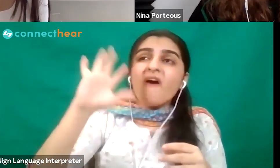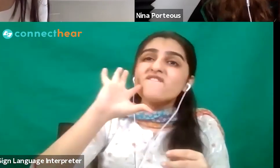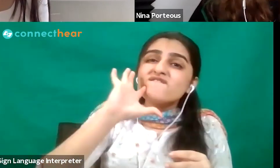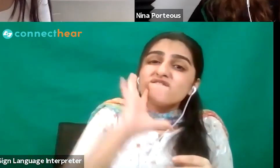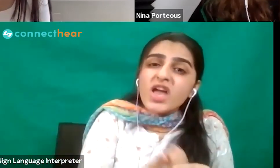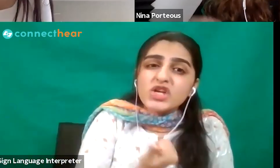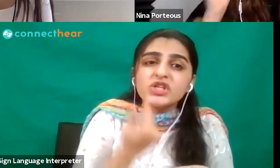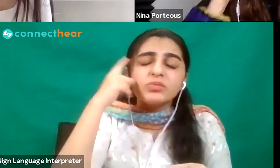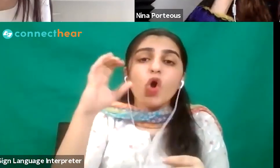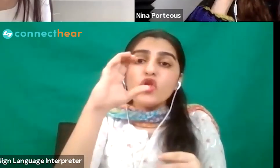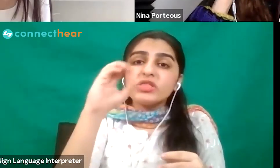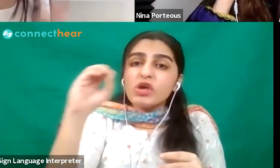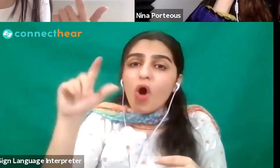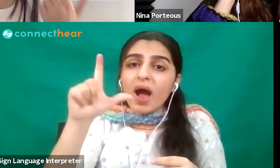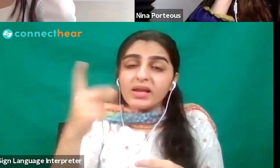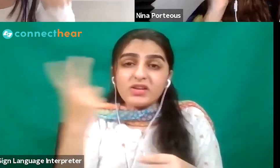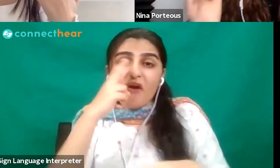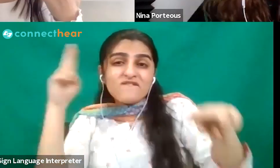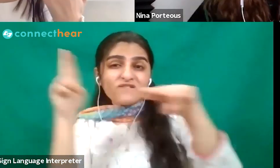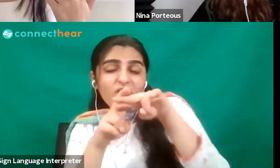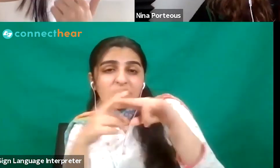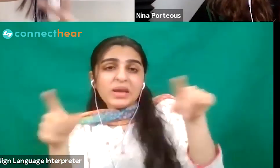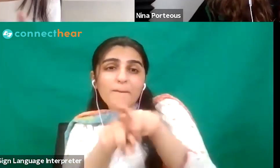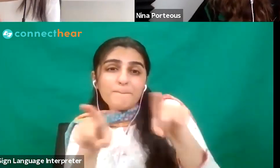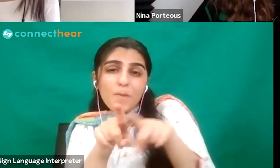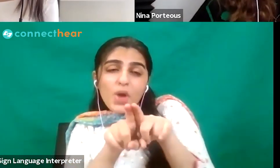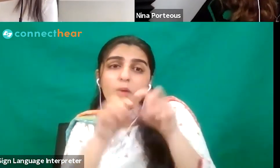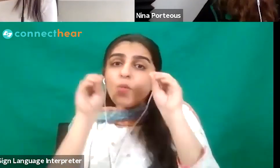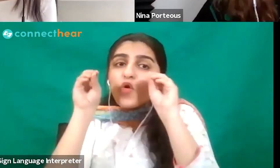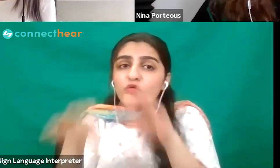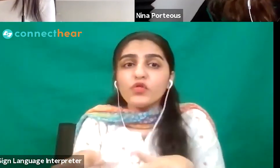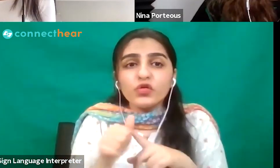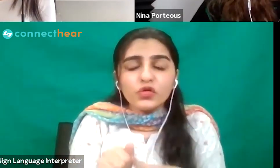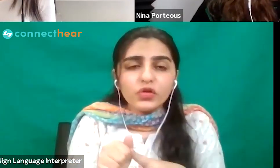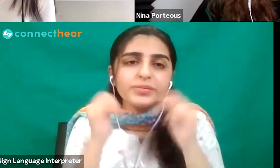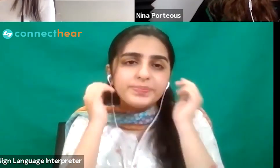And then with the content Empire, you don't actually know how much.